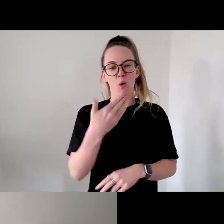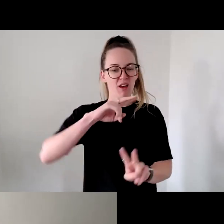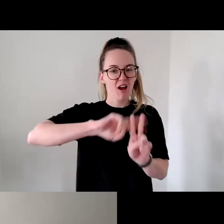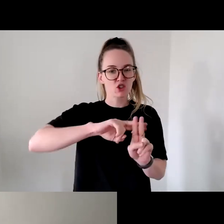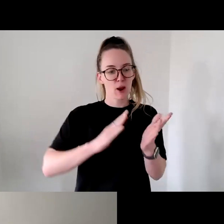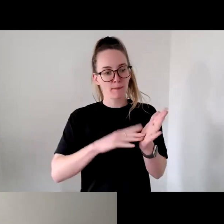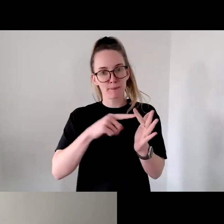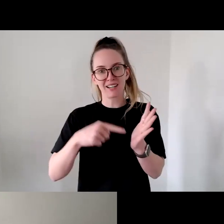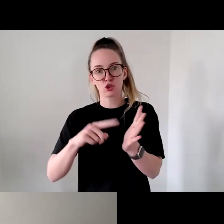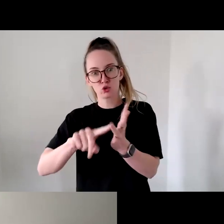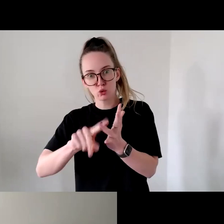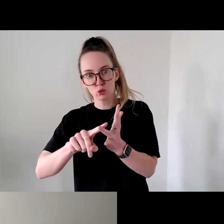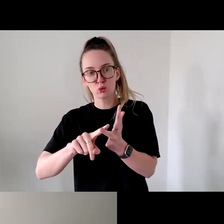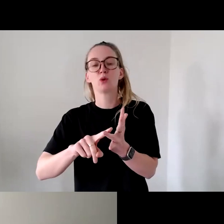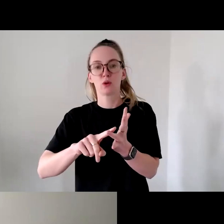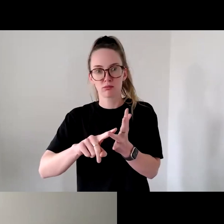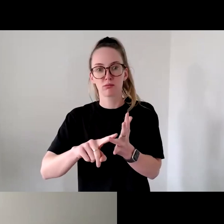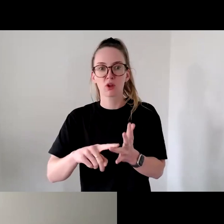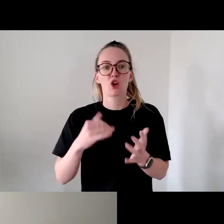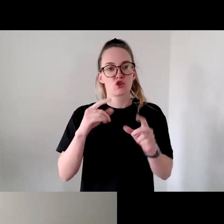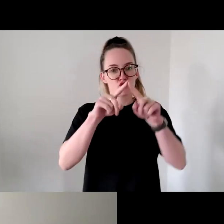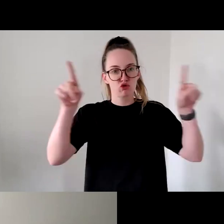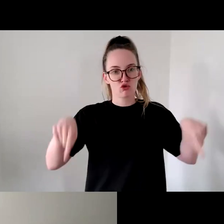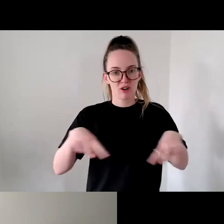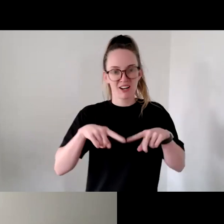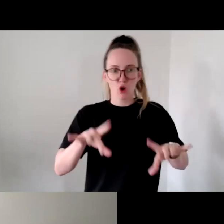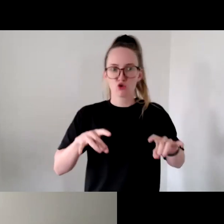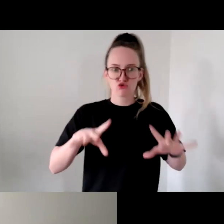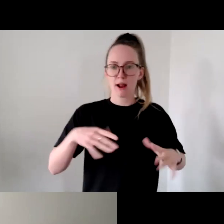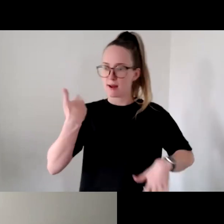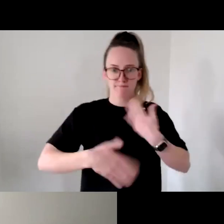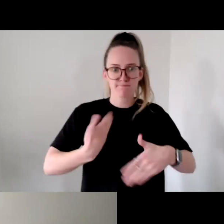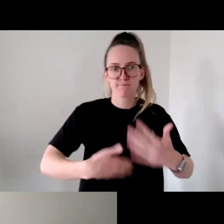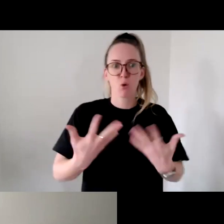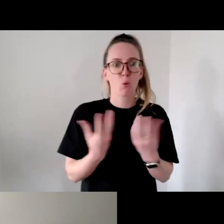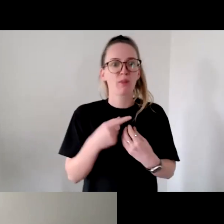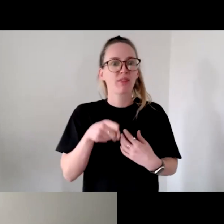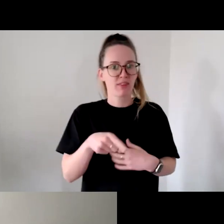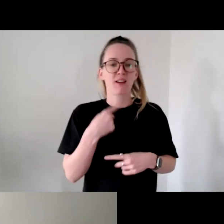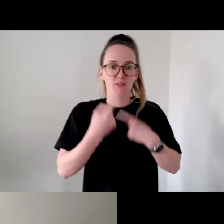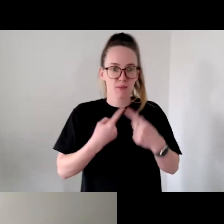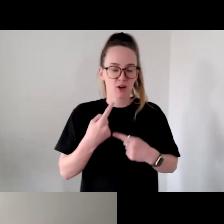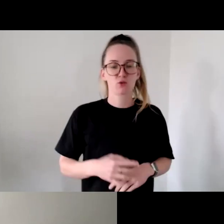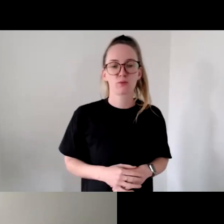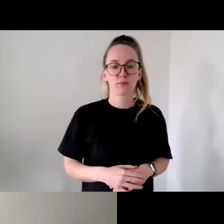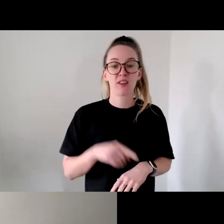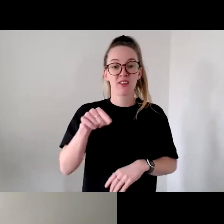was well-positioned to take quick action. At that time I was co-Vice President of Women in